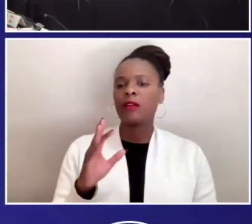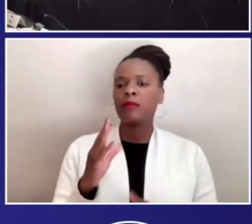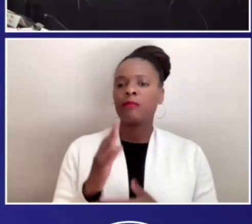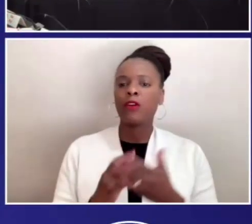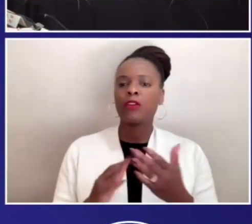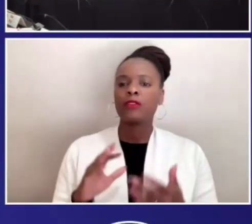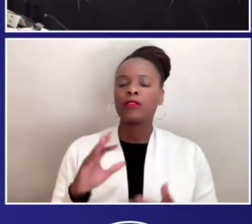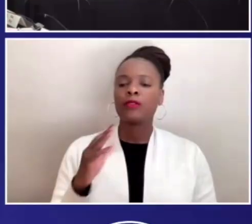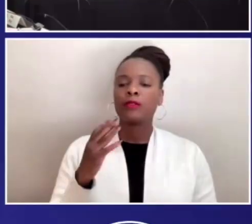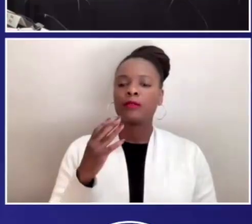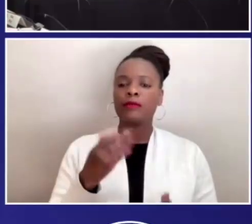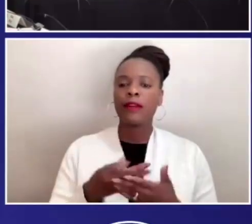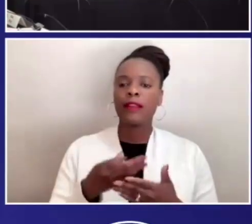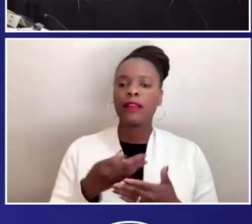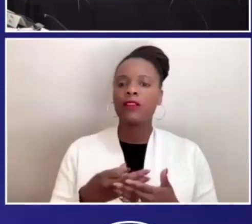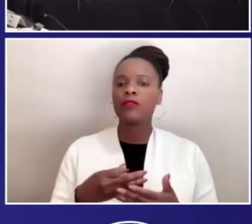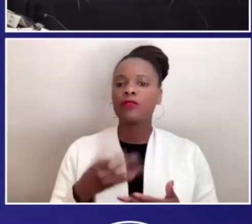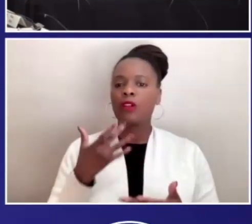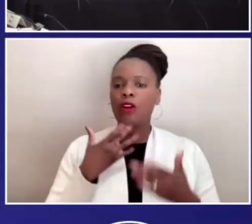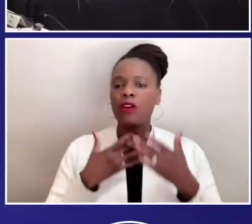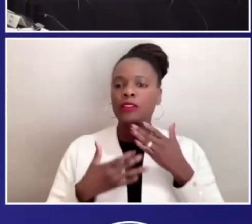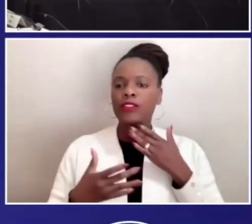So it's (b) Romanette four?